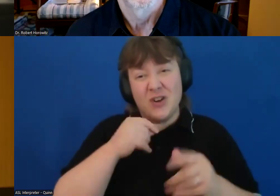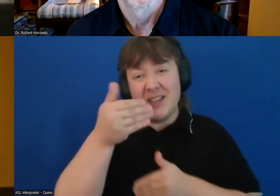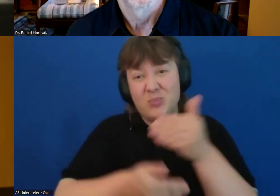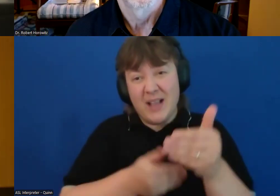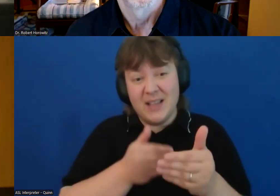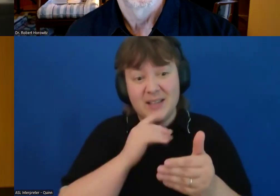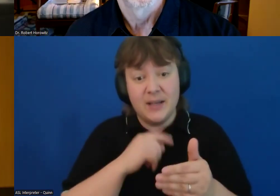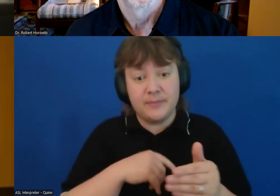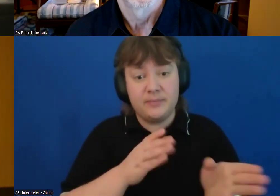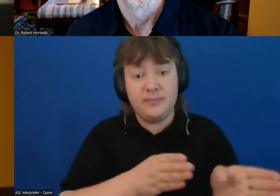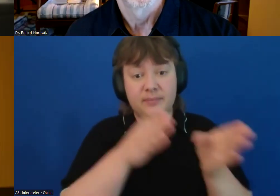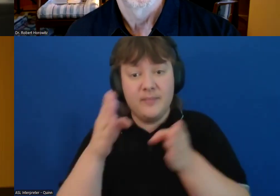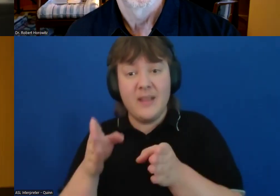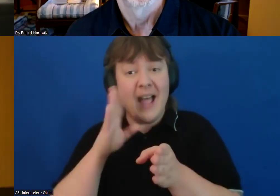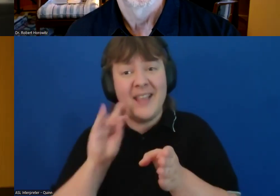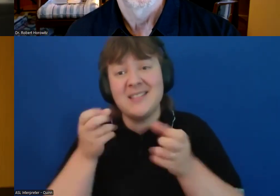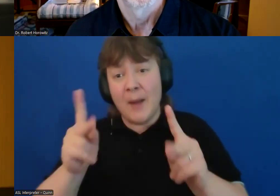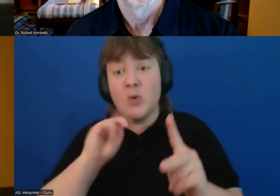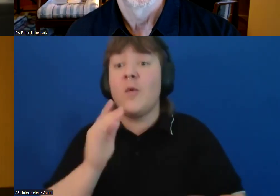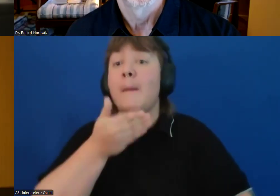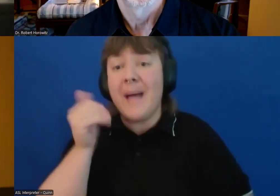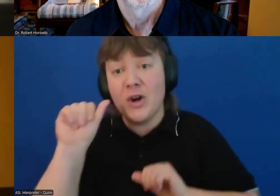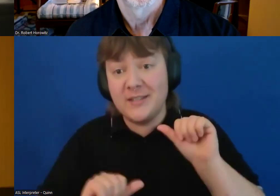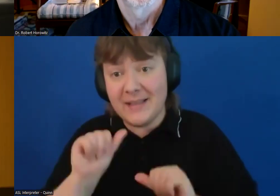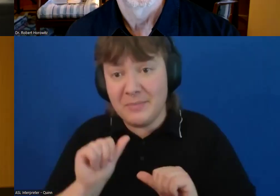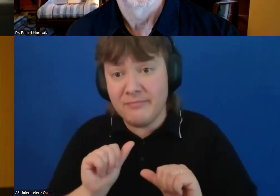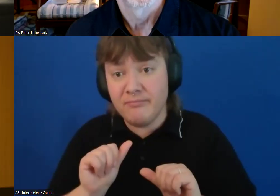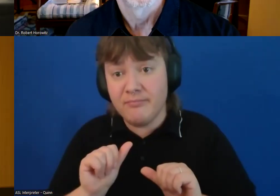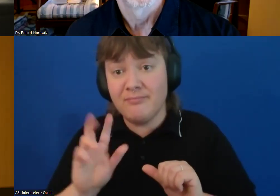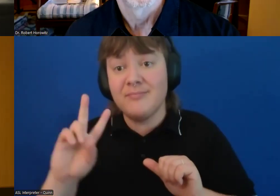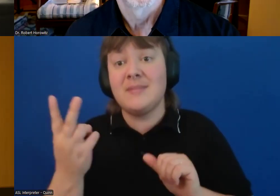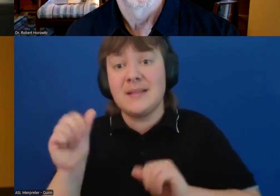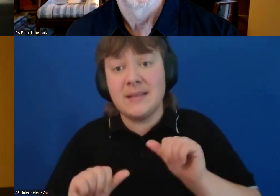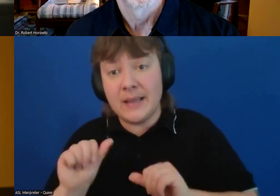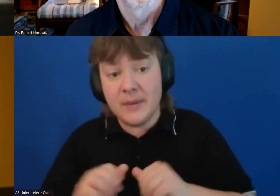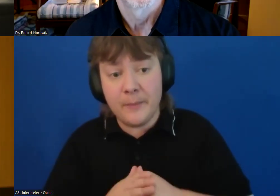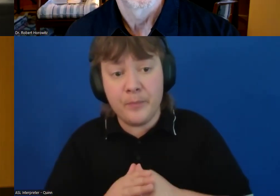think it's an opportunity for an even better assessment. Right. And and could I just add the